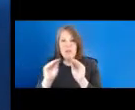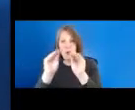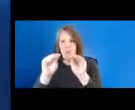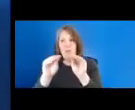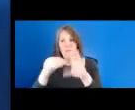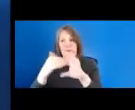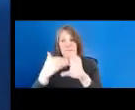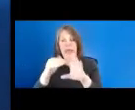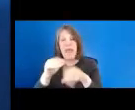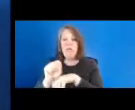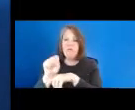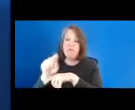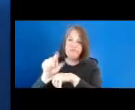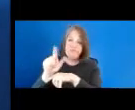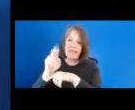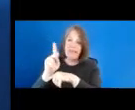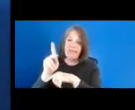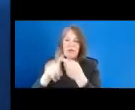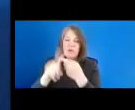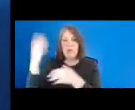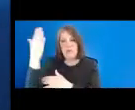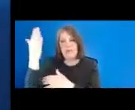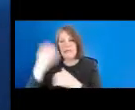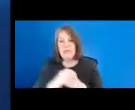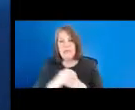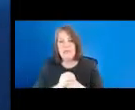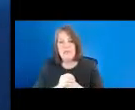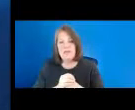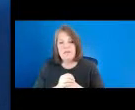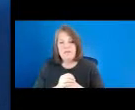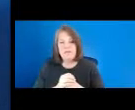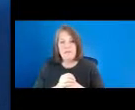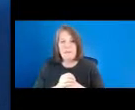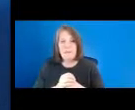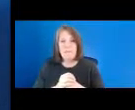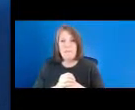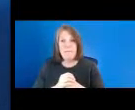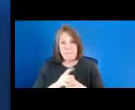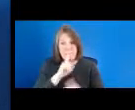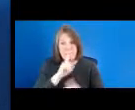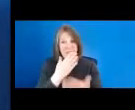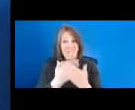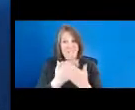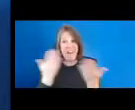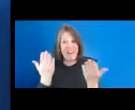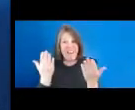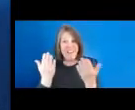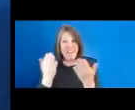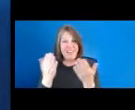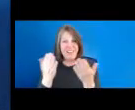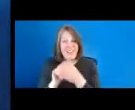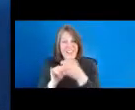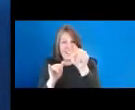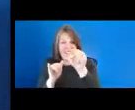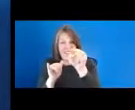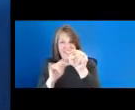a link to the presentation. 16:33:43 The fact is that this is the URL,